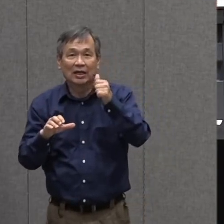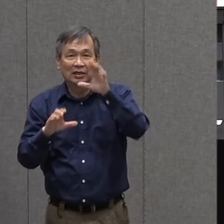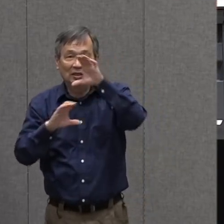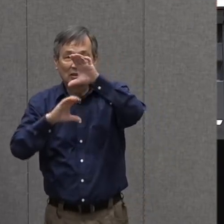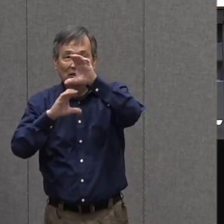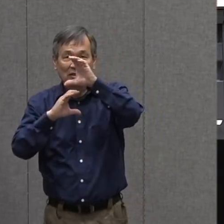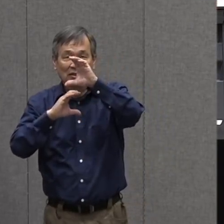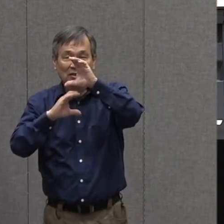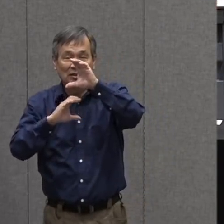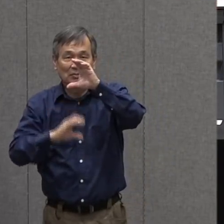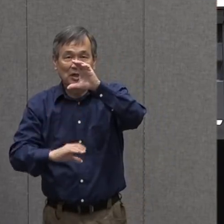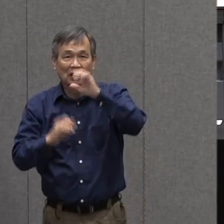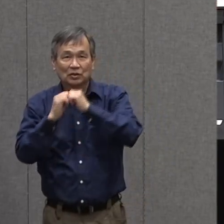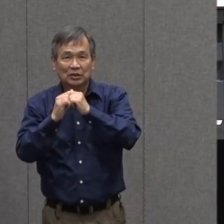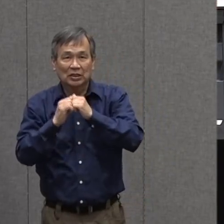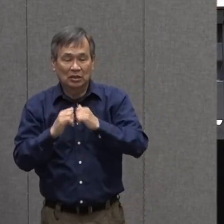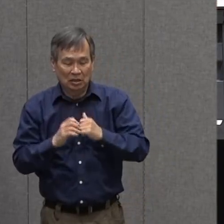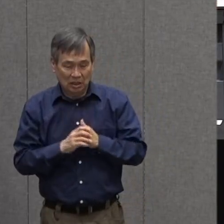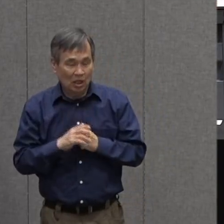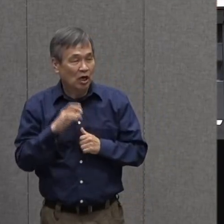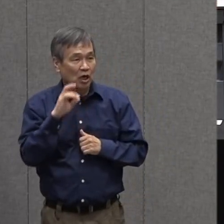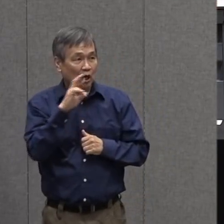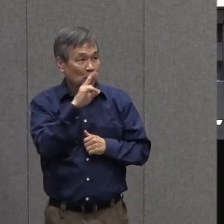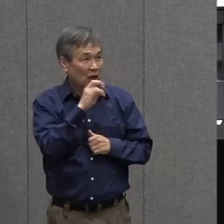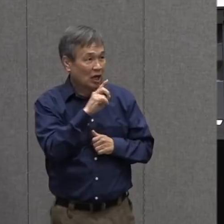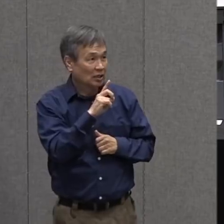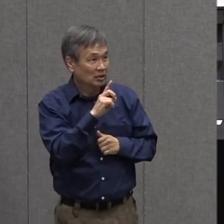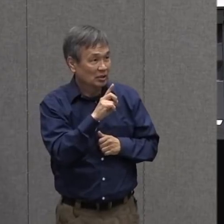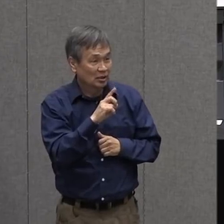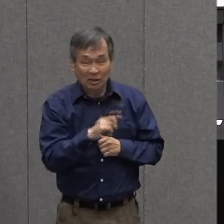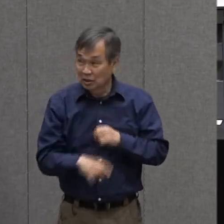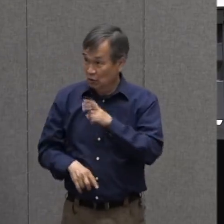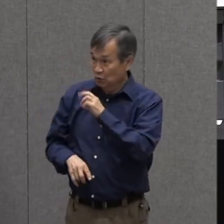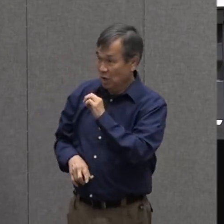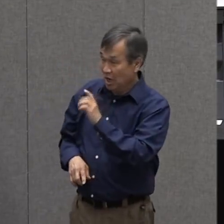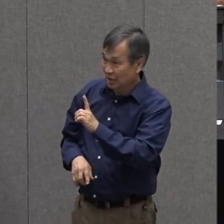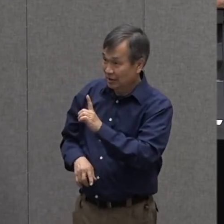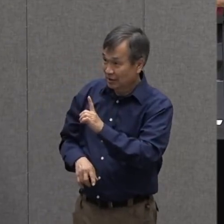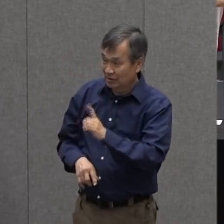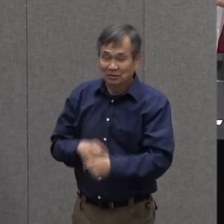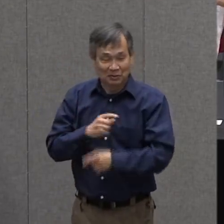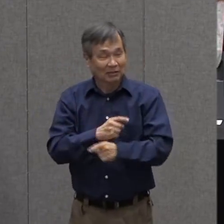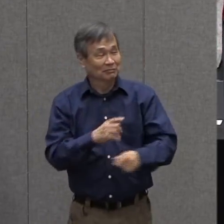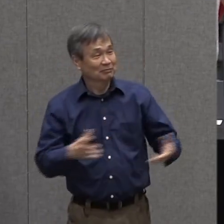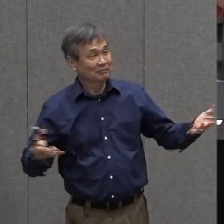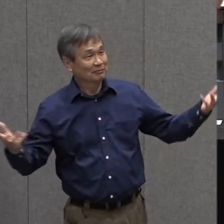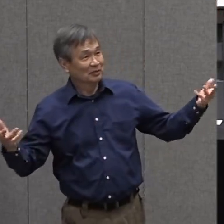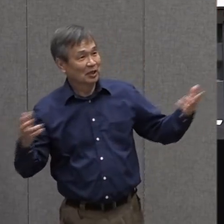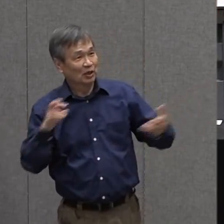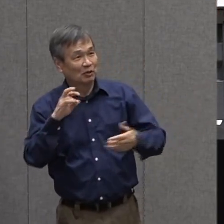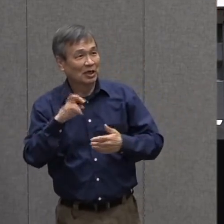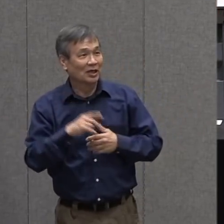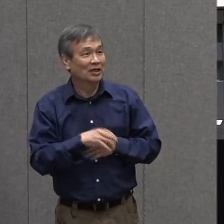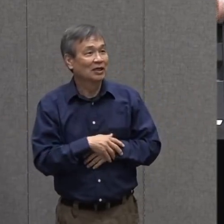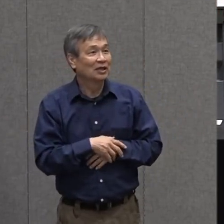So a block, a rod. Oh! a rod. You said a rod. Okay? A block, a rod. Okay?